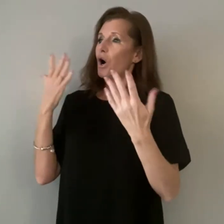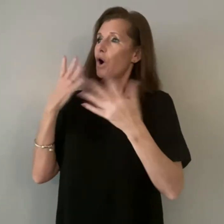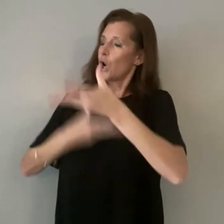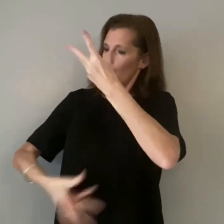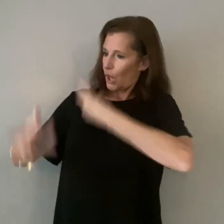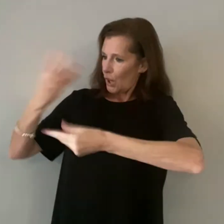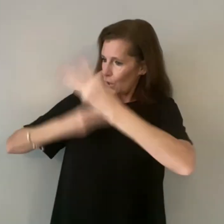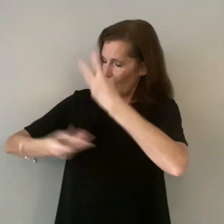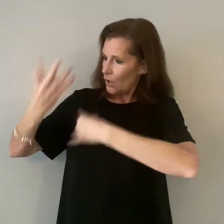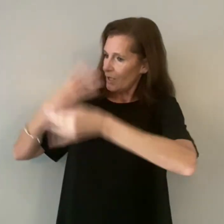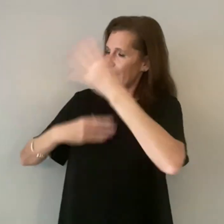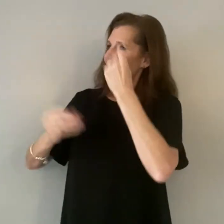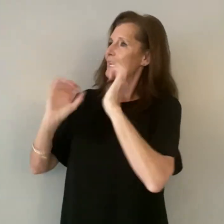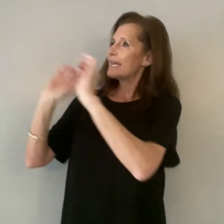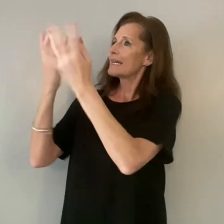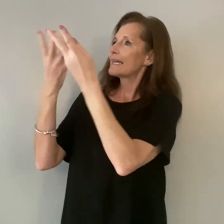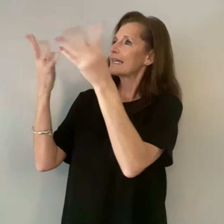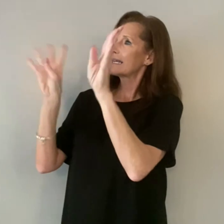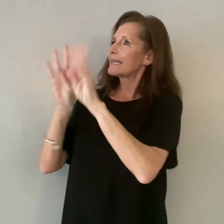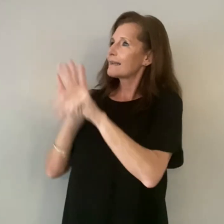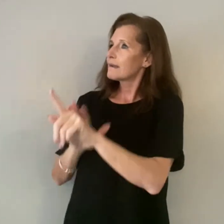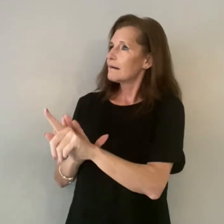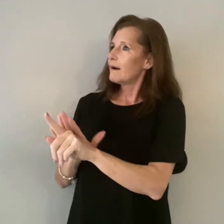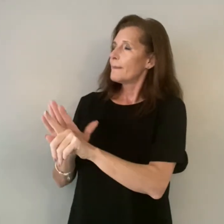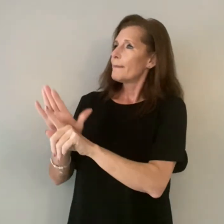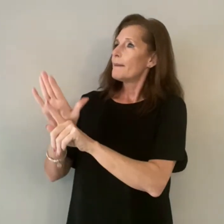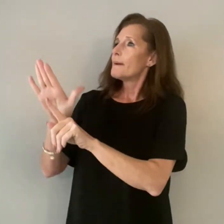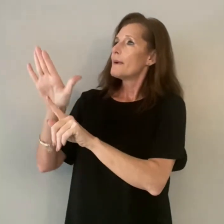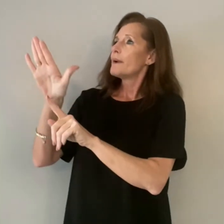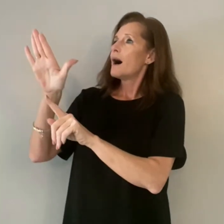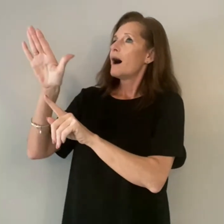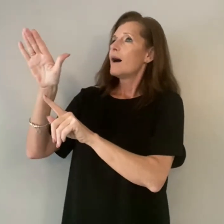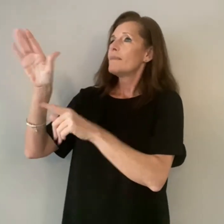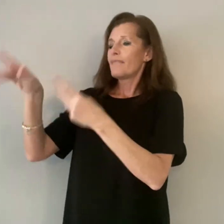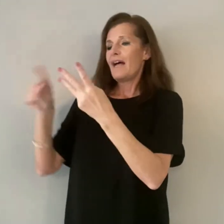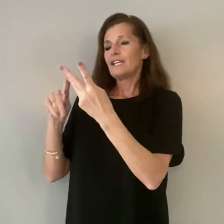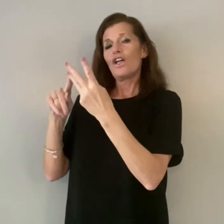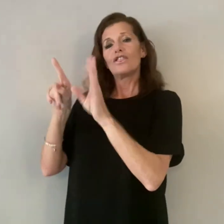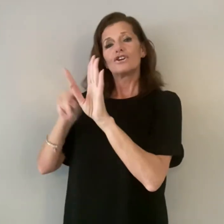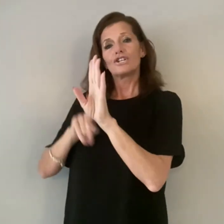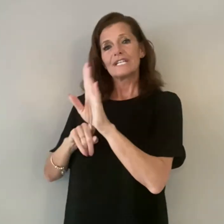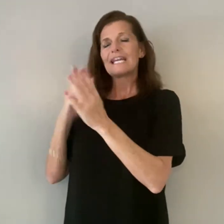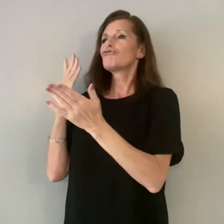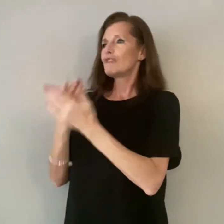as you develop your understanding over the first couple of years and then year three